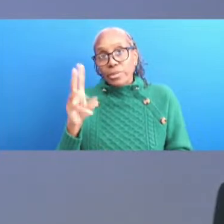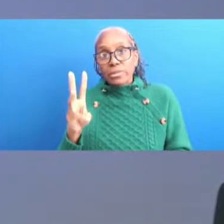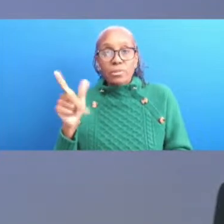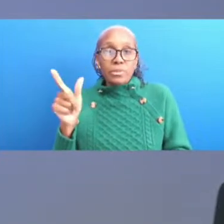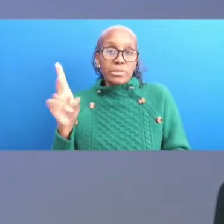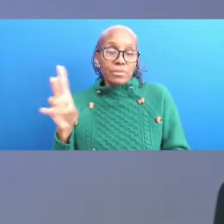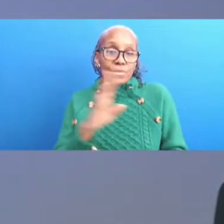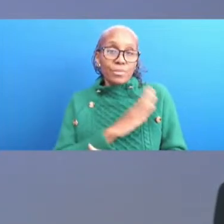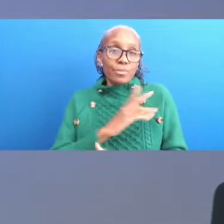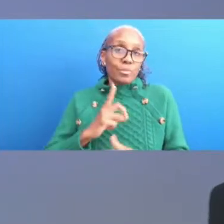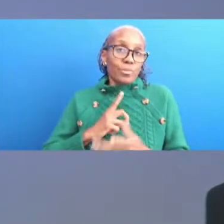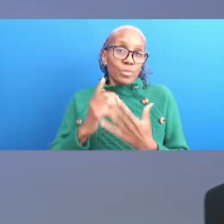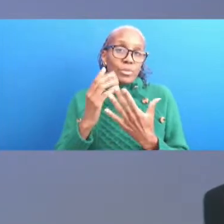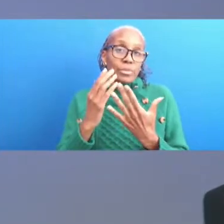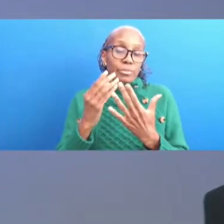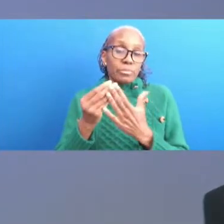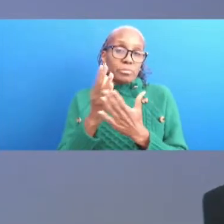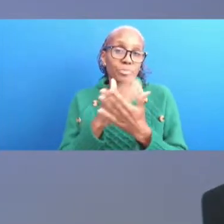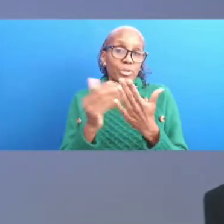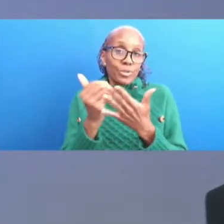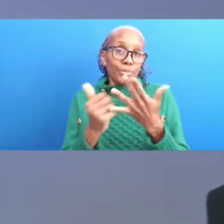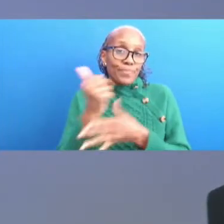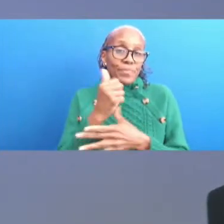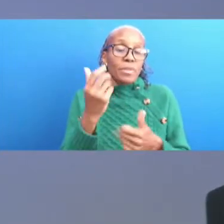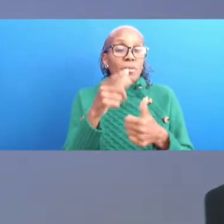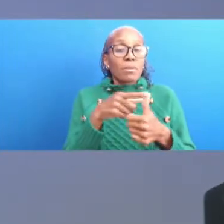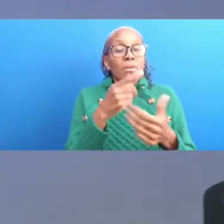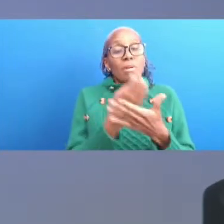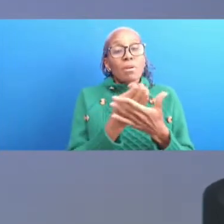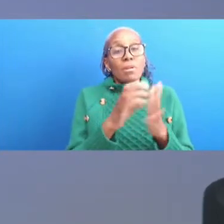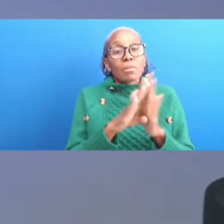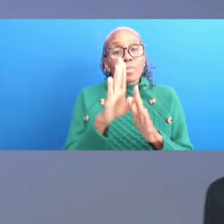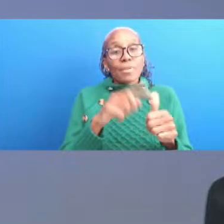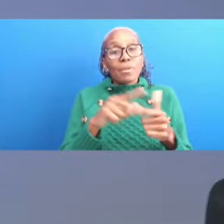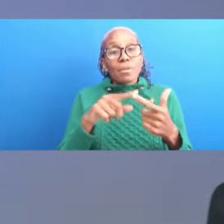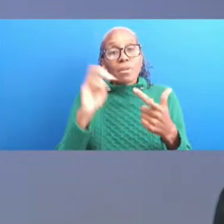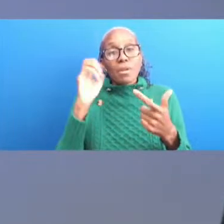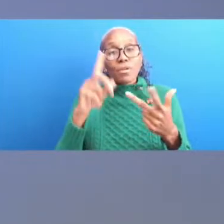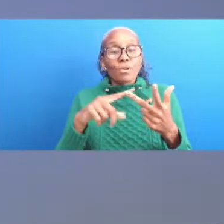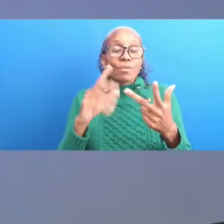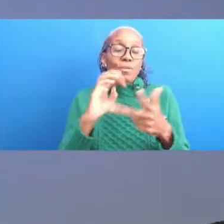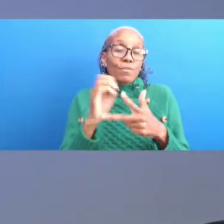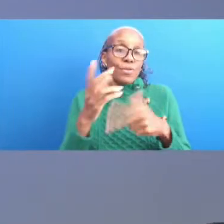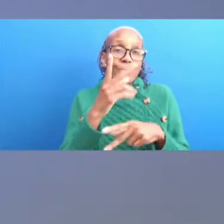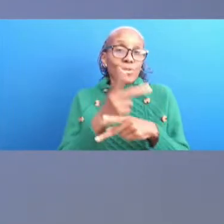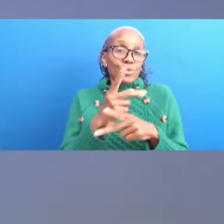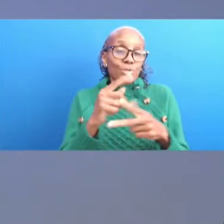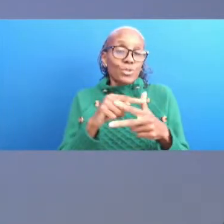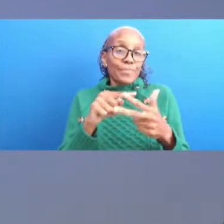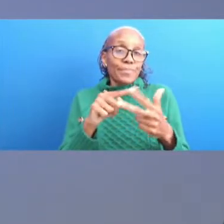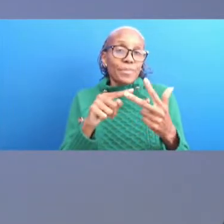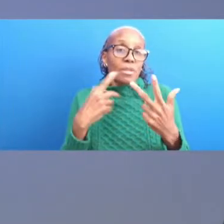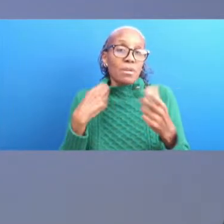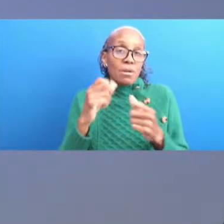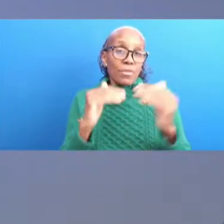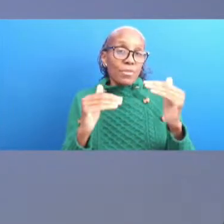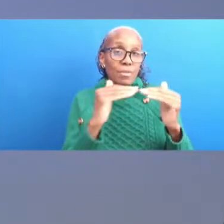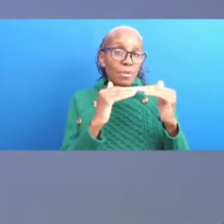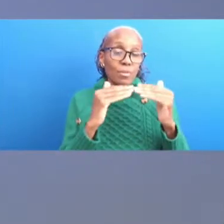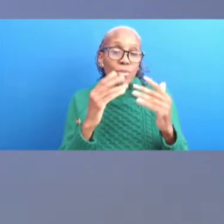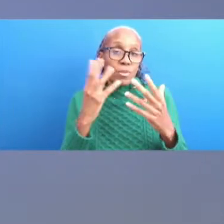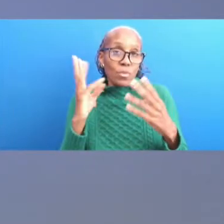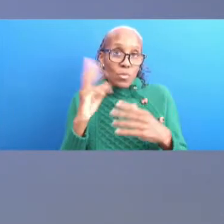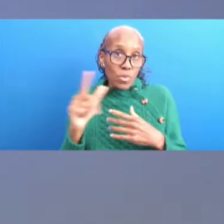OUR F Y 2627 BOARD BUDGET